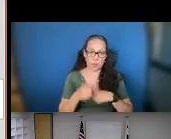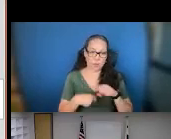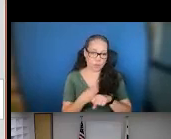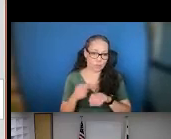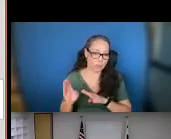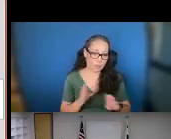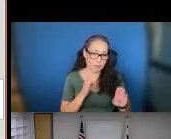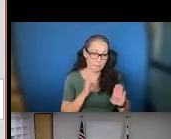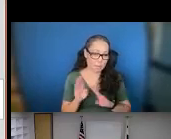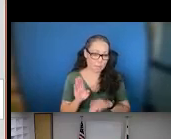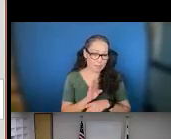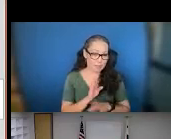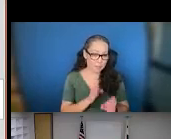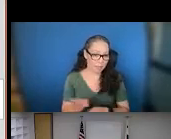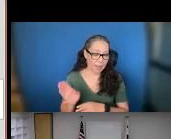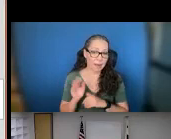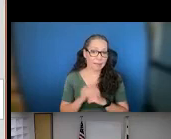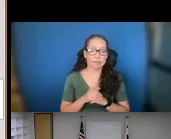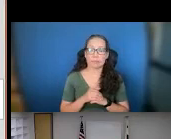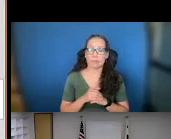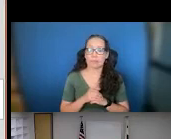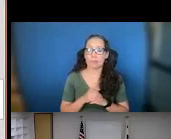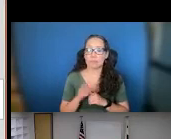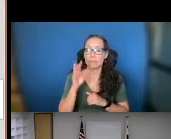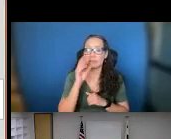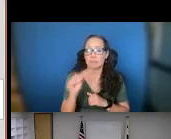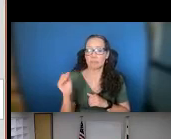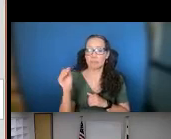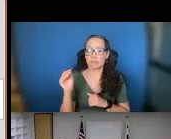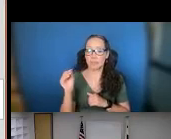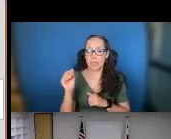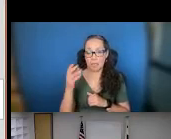then just wrap up by telling you and letting you know you know what the next steps are in